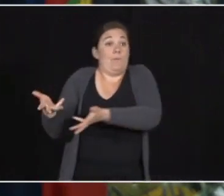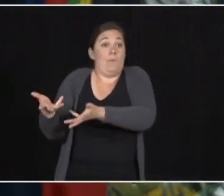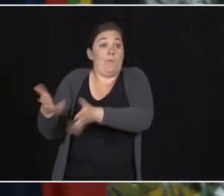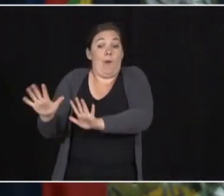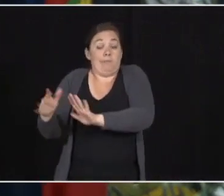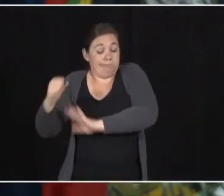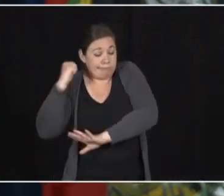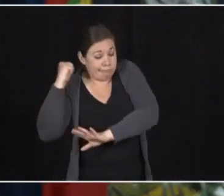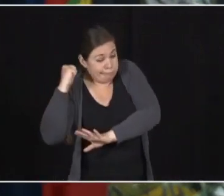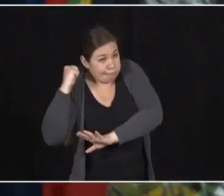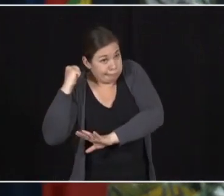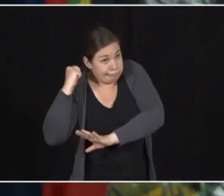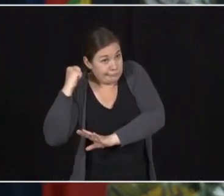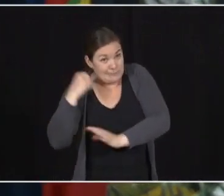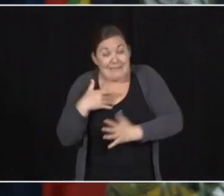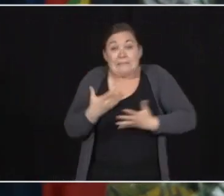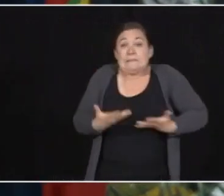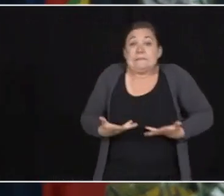But I want to turn this on the other side.